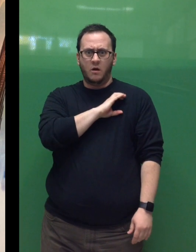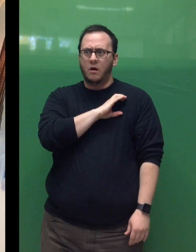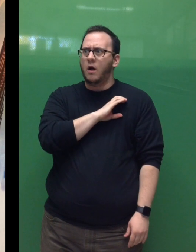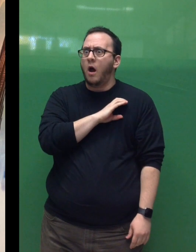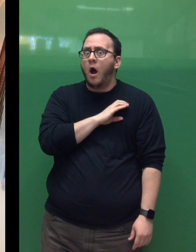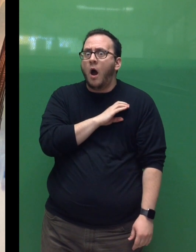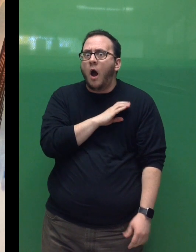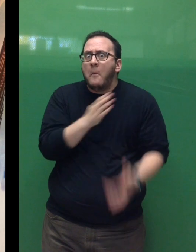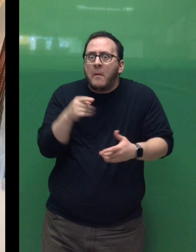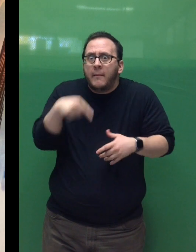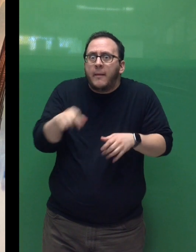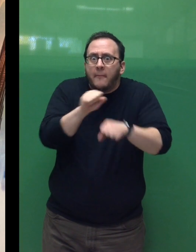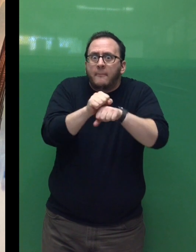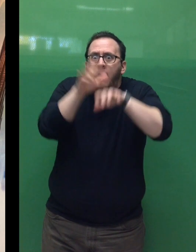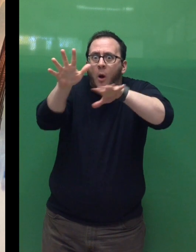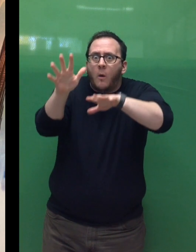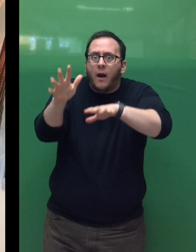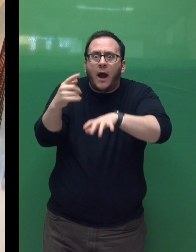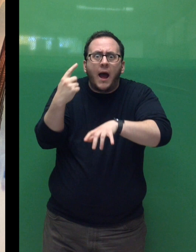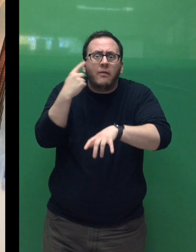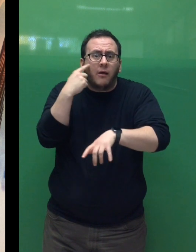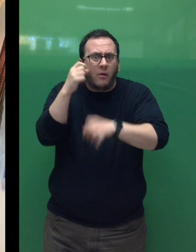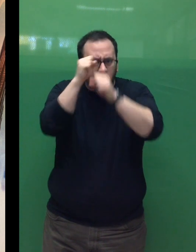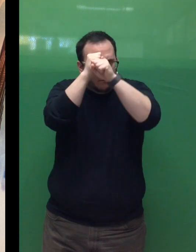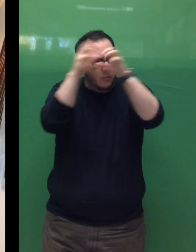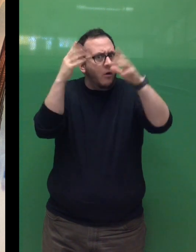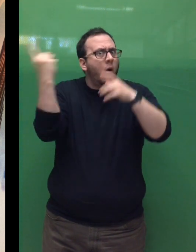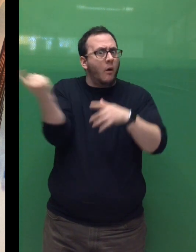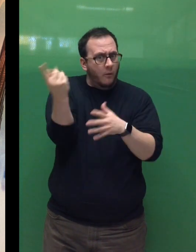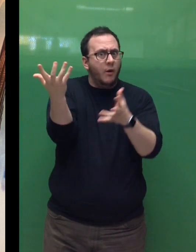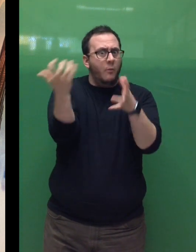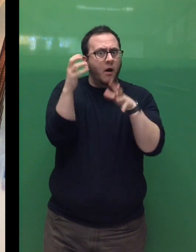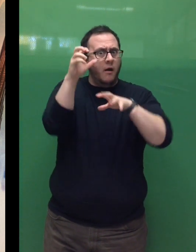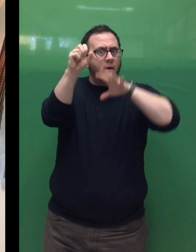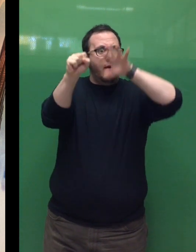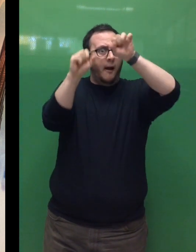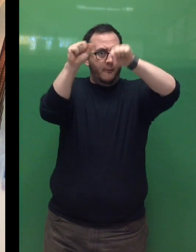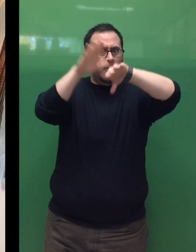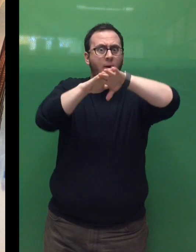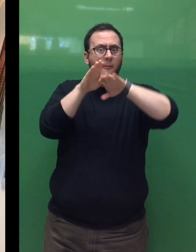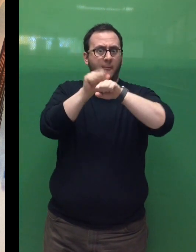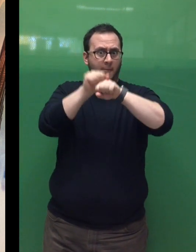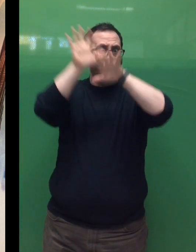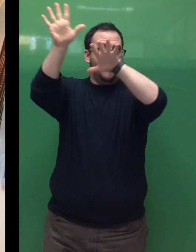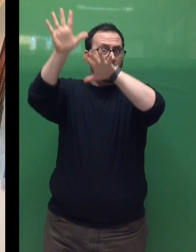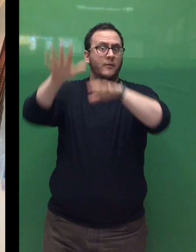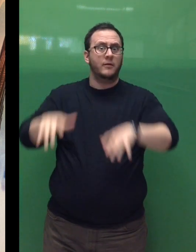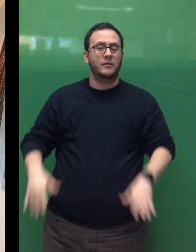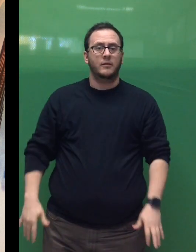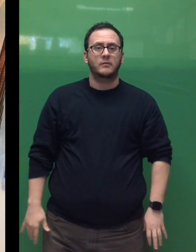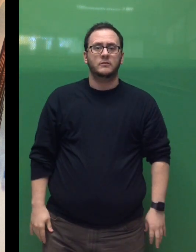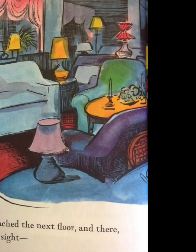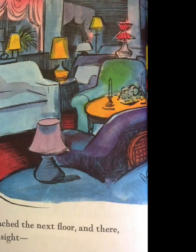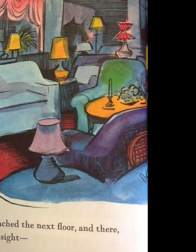"Could this be a mountain?" he wondered. "I think I've always wanted to climb a mountain."